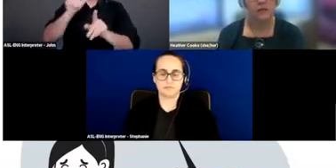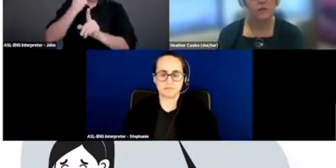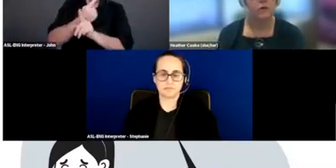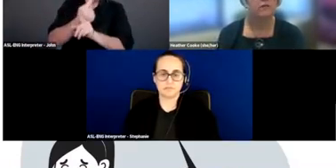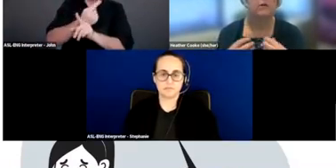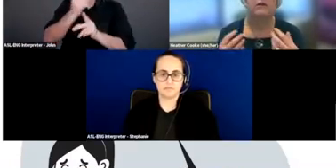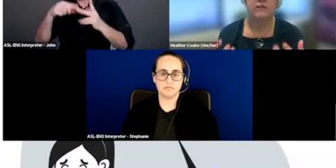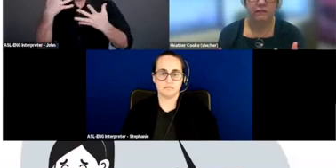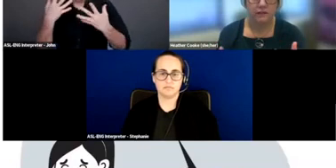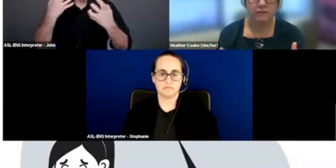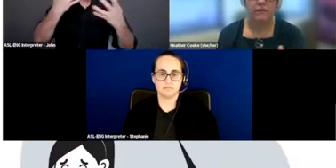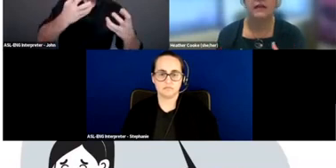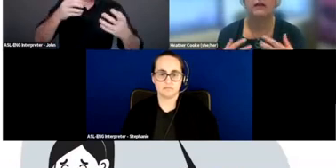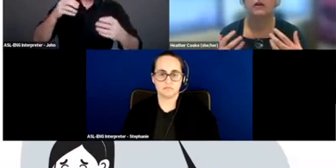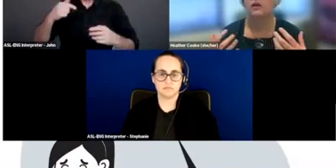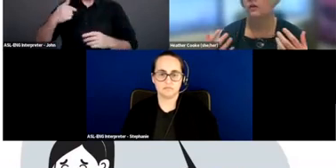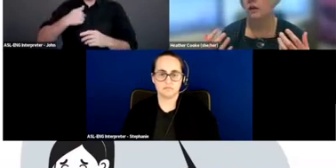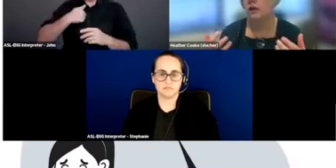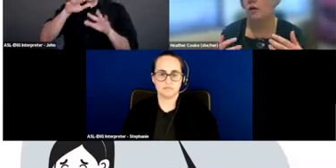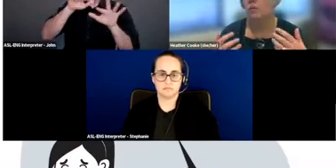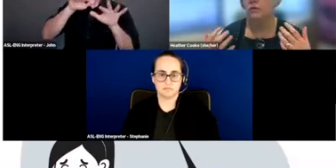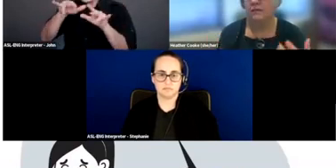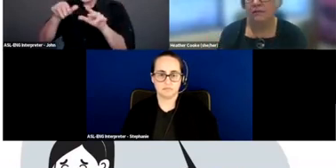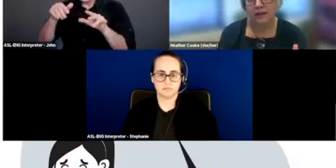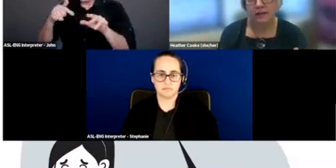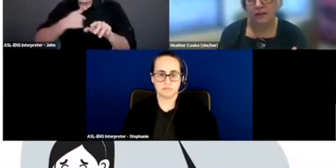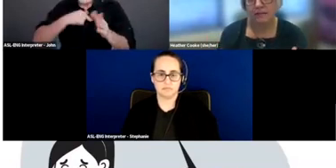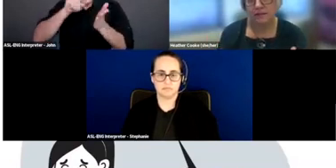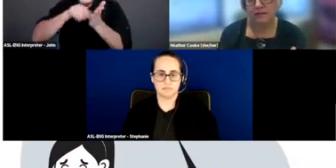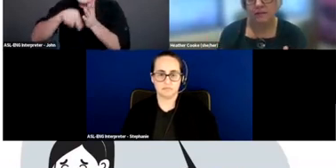incivility was pervasive. It occurred on an almost daily basis,